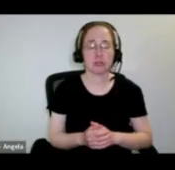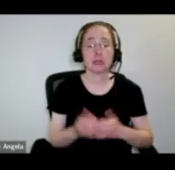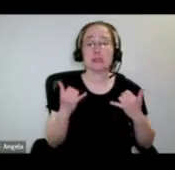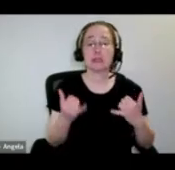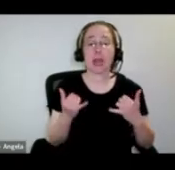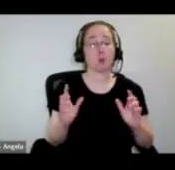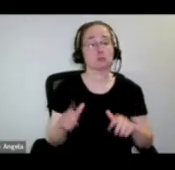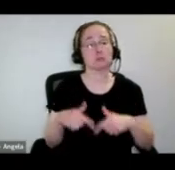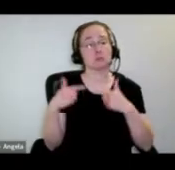Laura Vegas: Next slide, please.